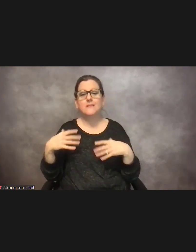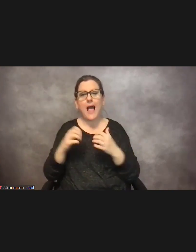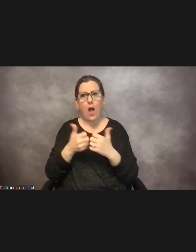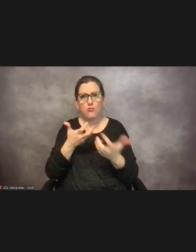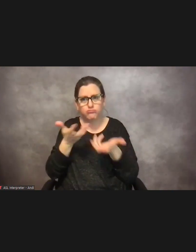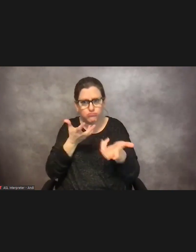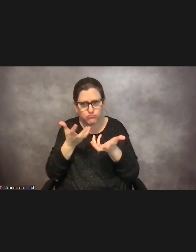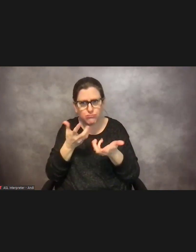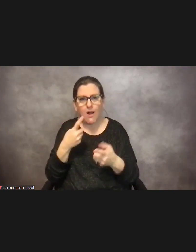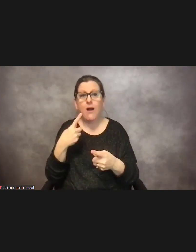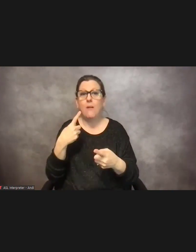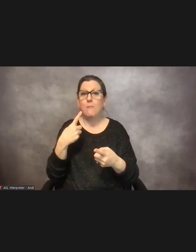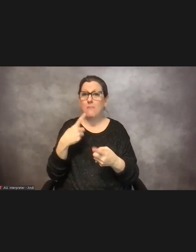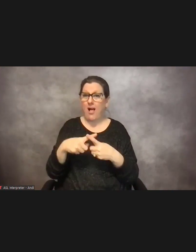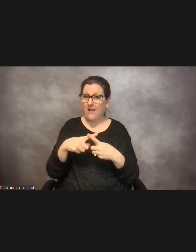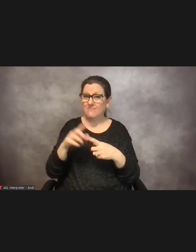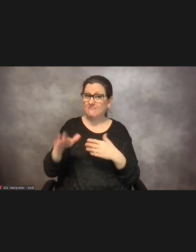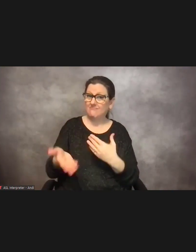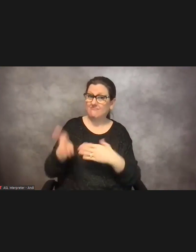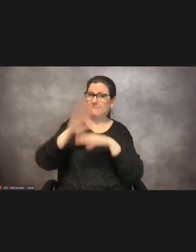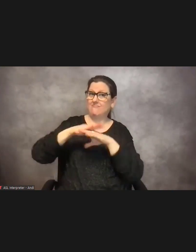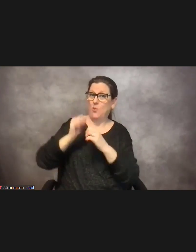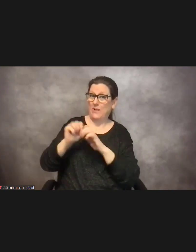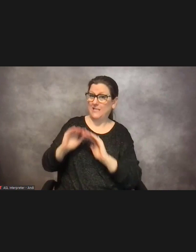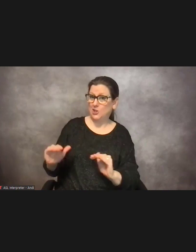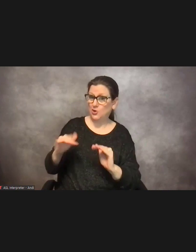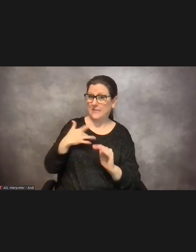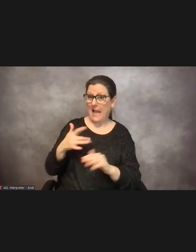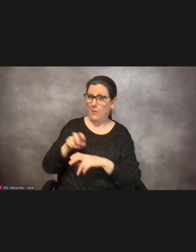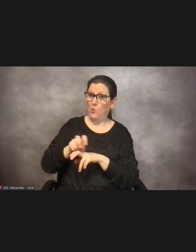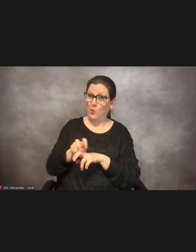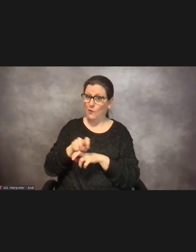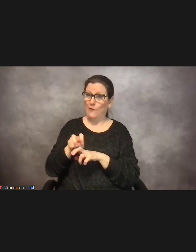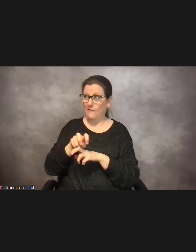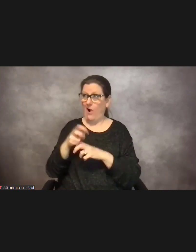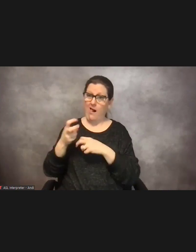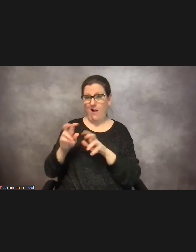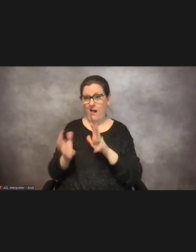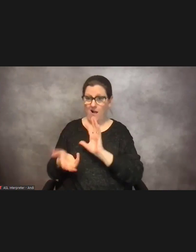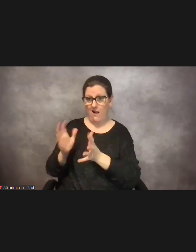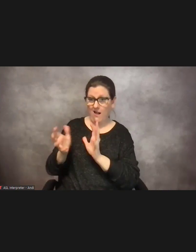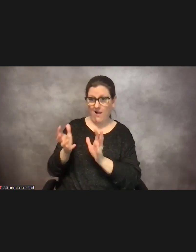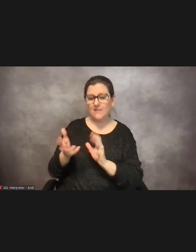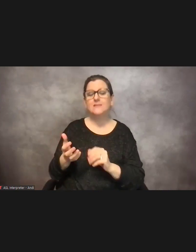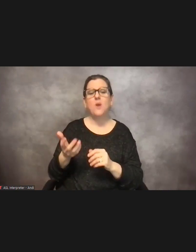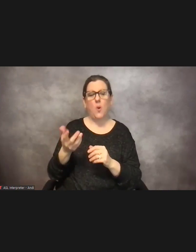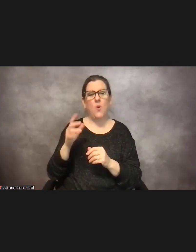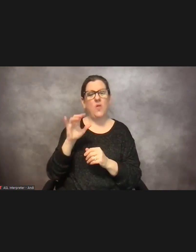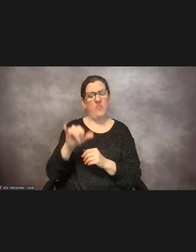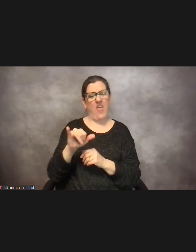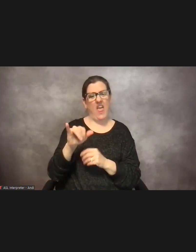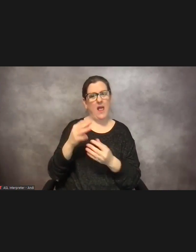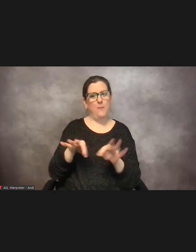Then, you add that challenge of screening children. So, the learning process should demonstrate, um, strategies for